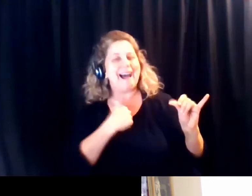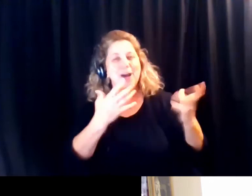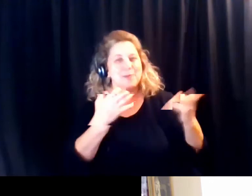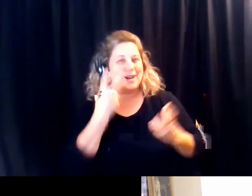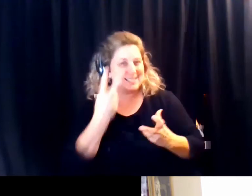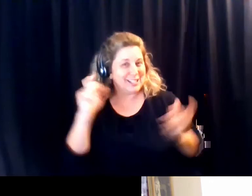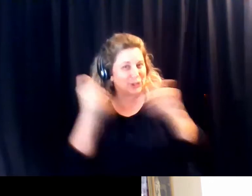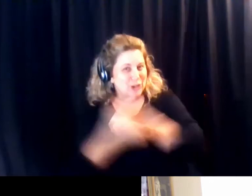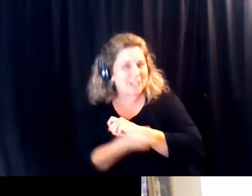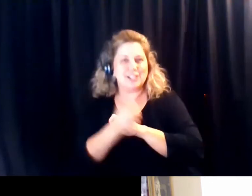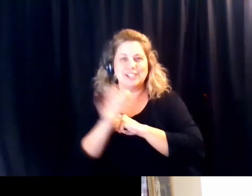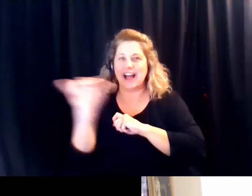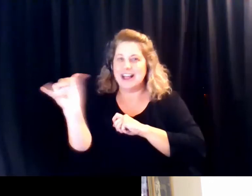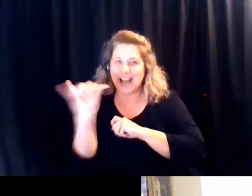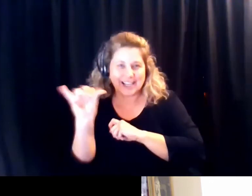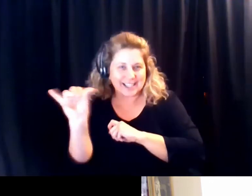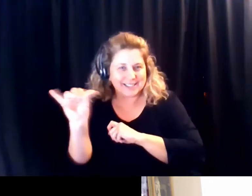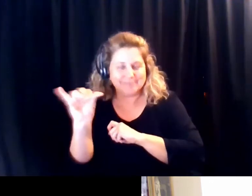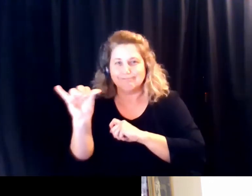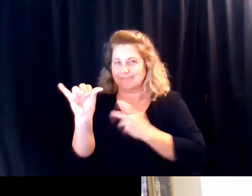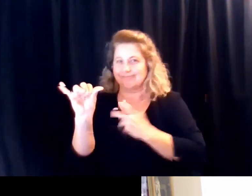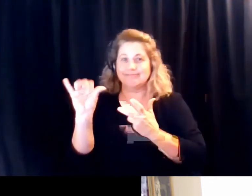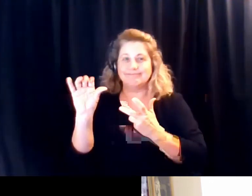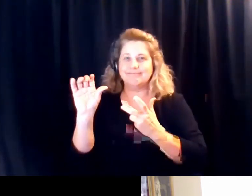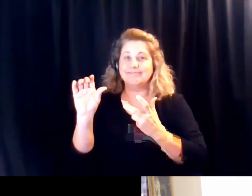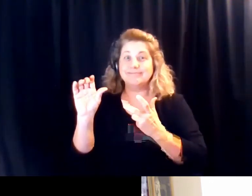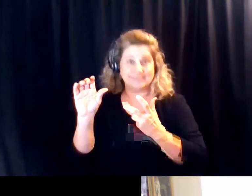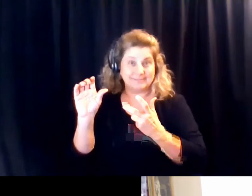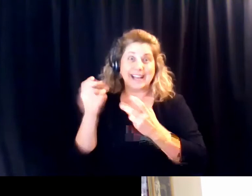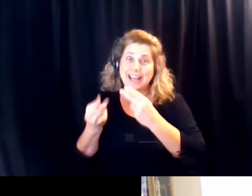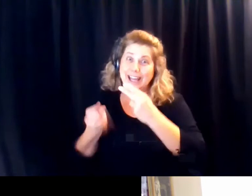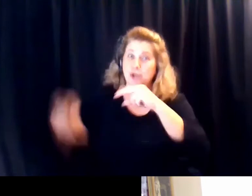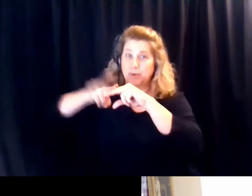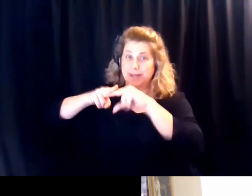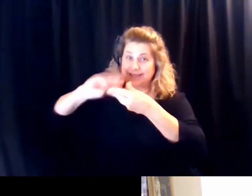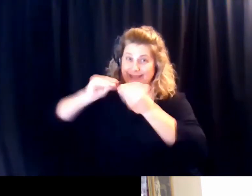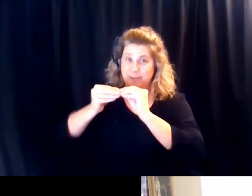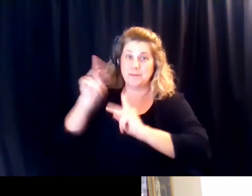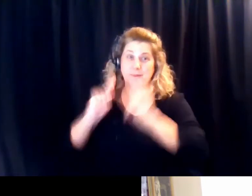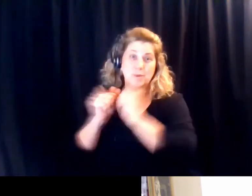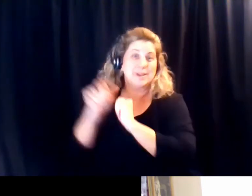Judith Heumann: They need to look at the totality of the budgets of the organization and yes